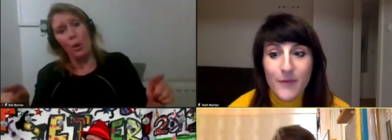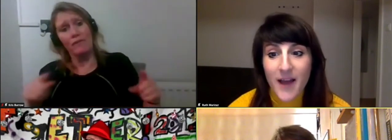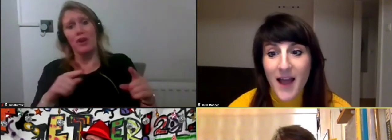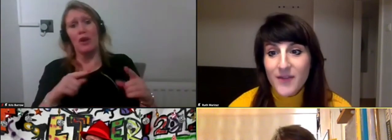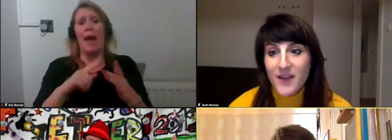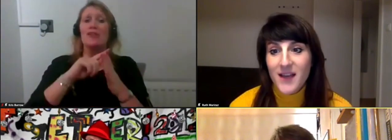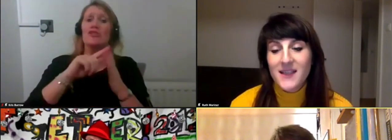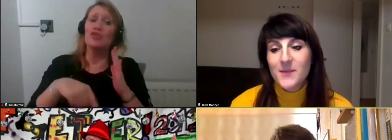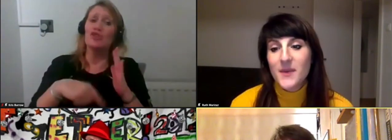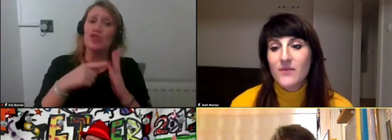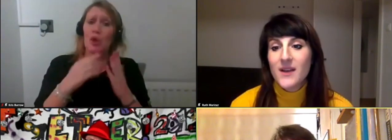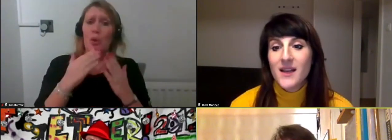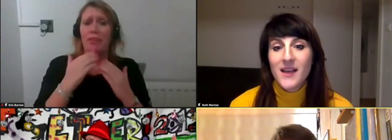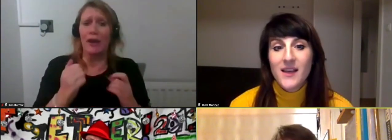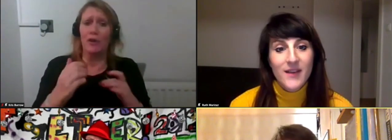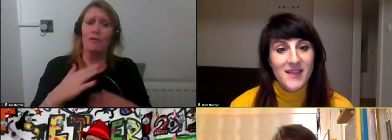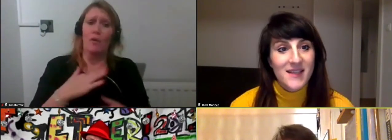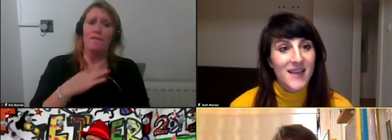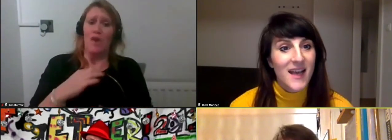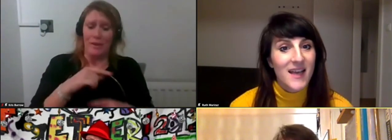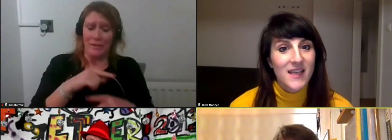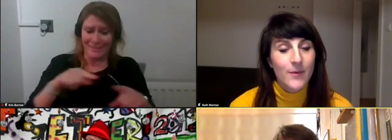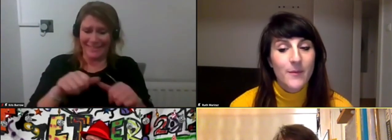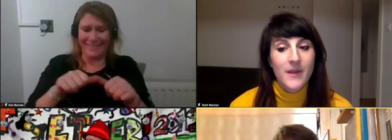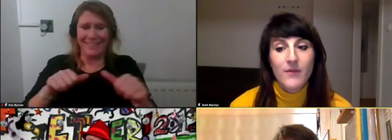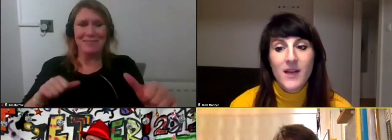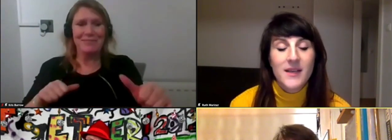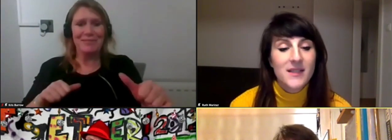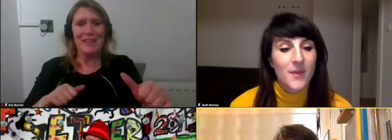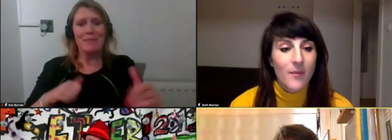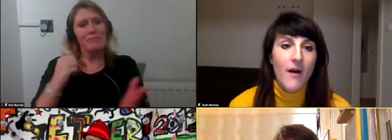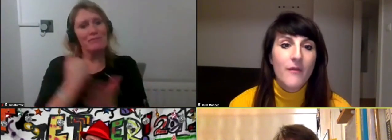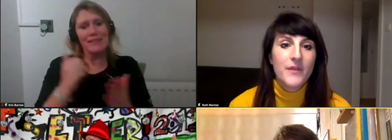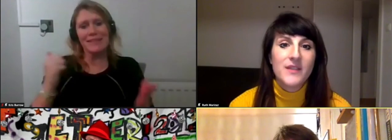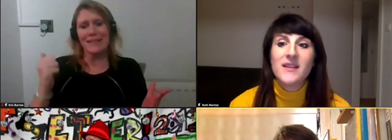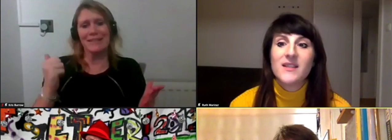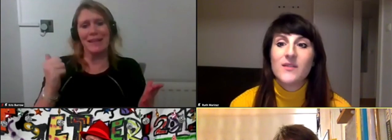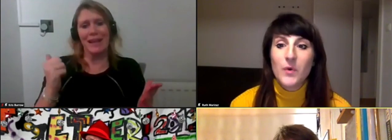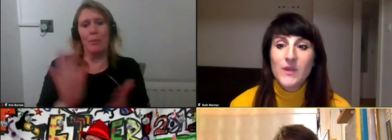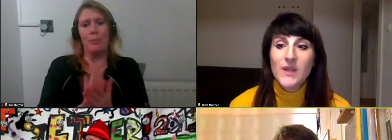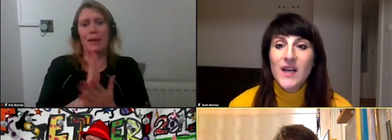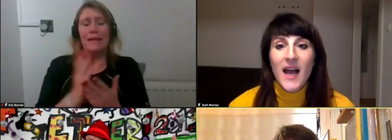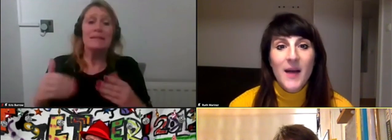for having us. It's been really fantastic actually, we've been really pleased to be